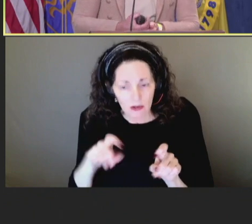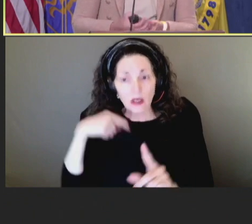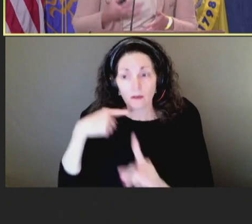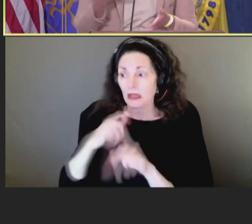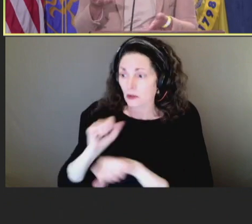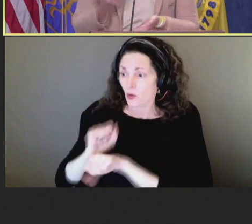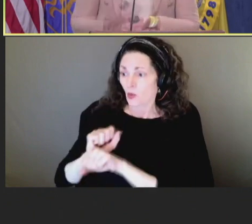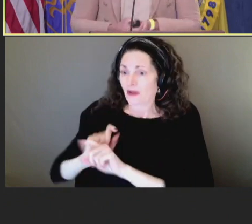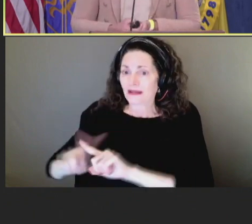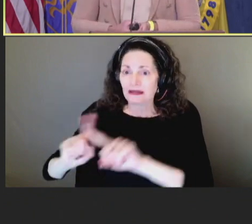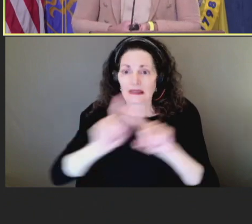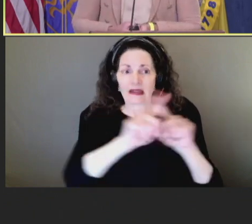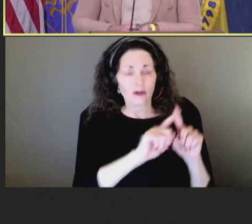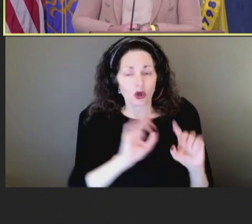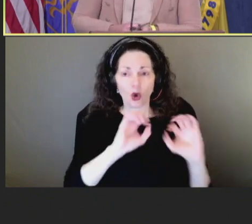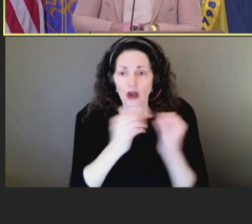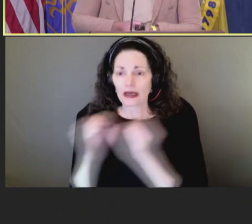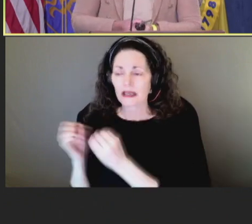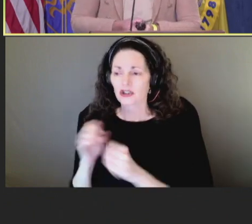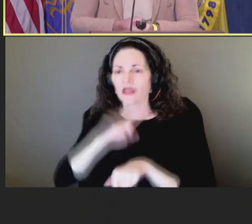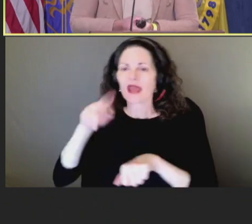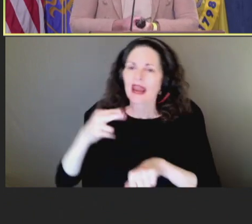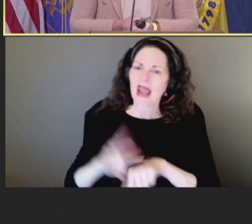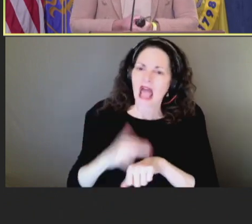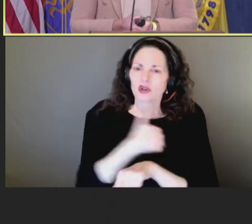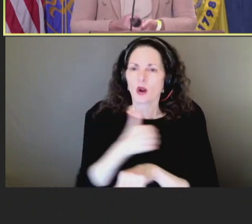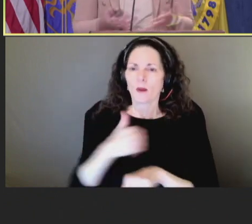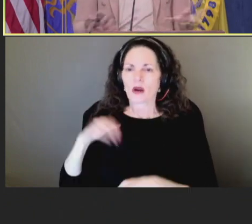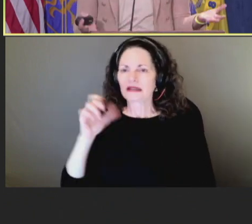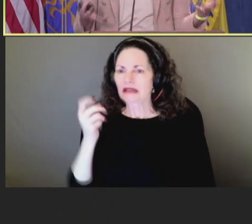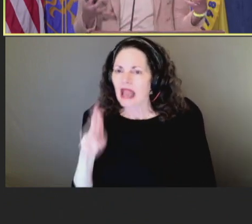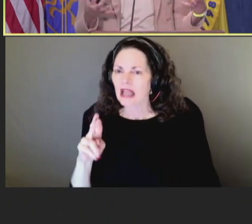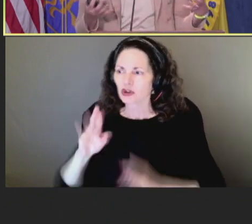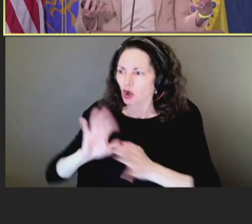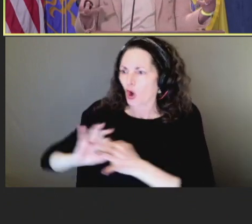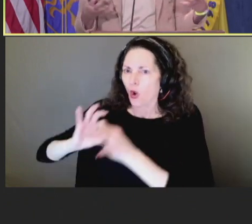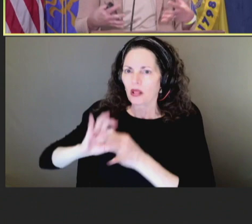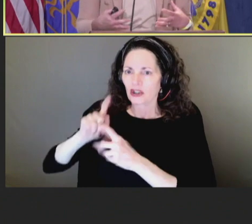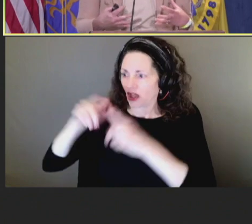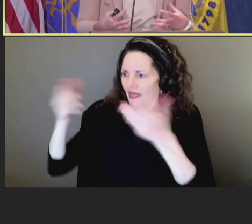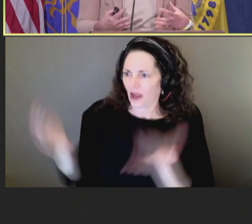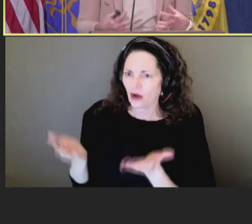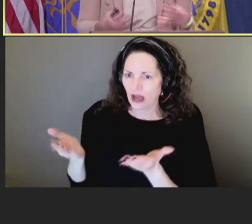National Breast Cancer Coalition is here as well. And we'd like to bring in all of these groups,